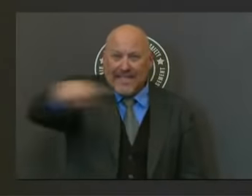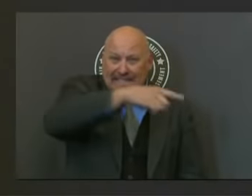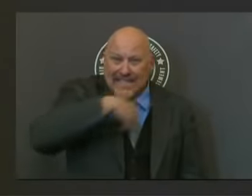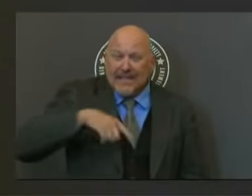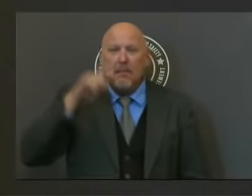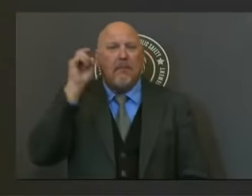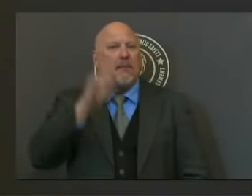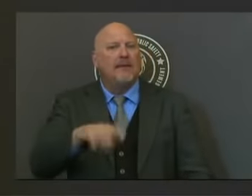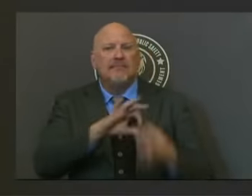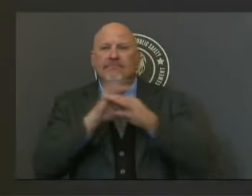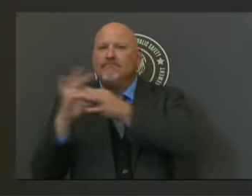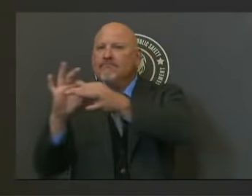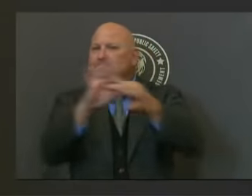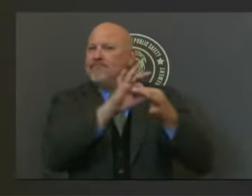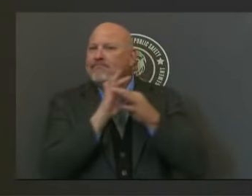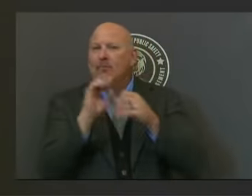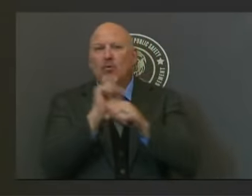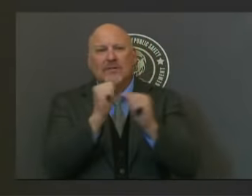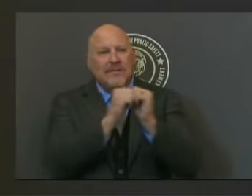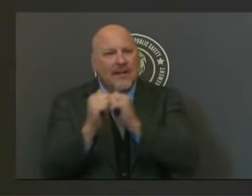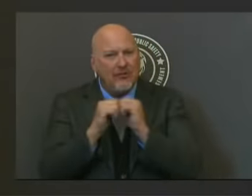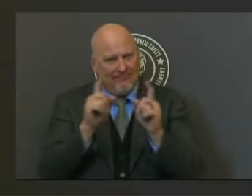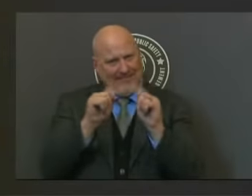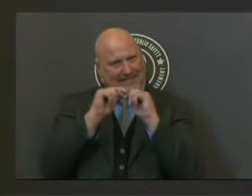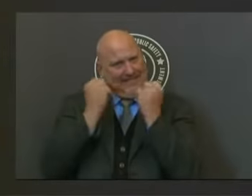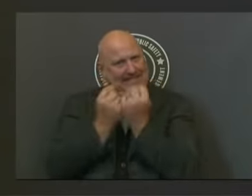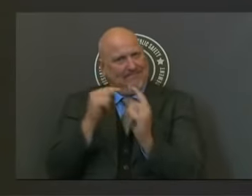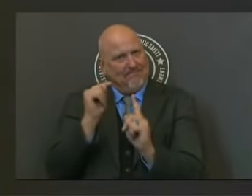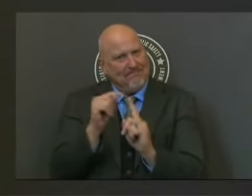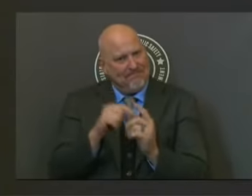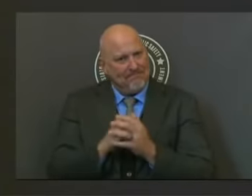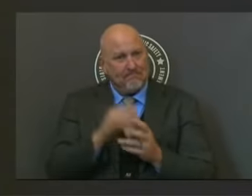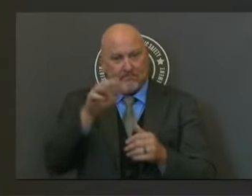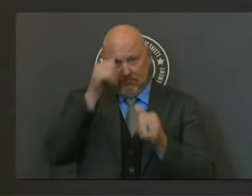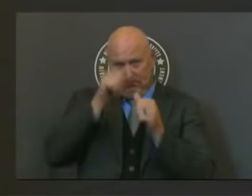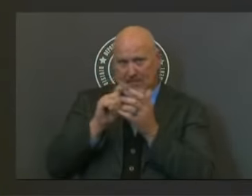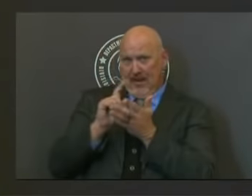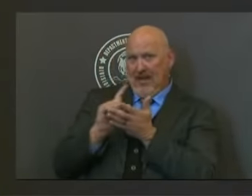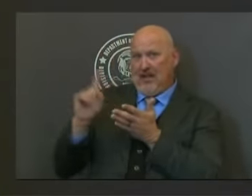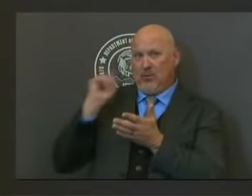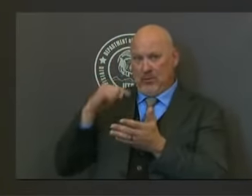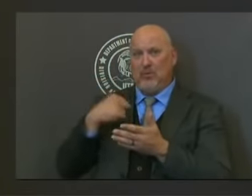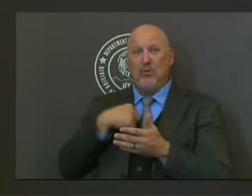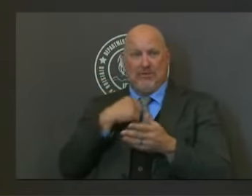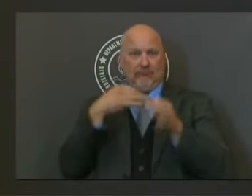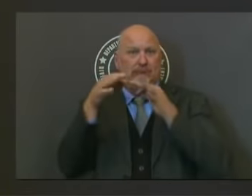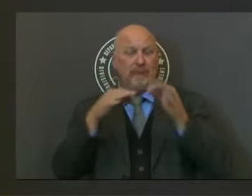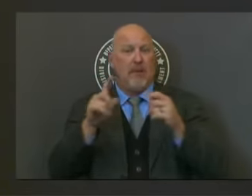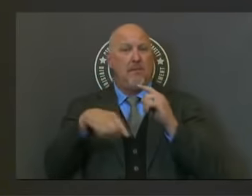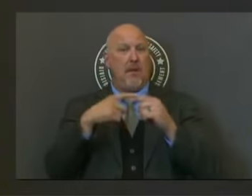index that we announced last